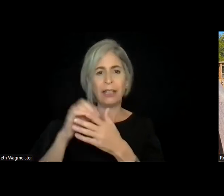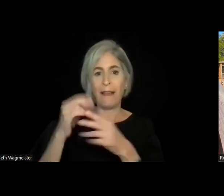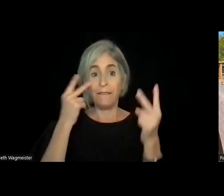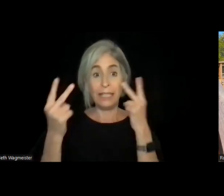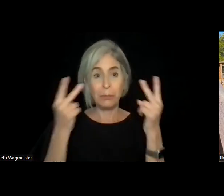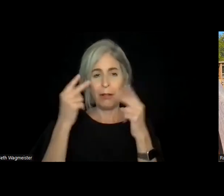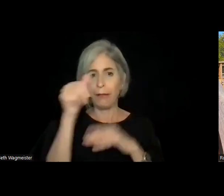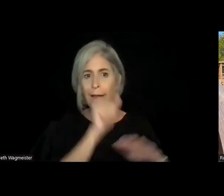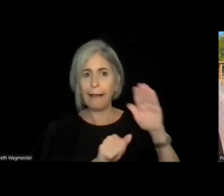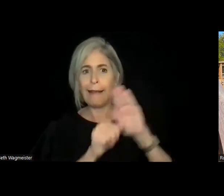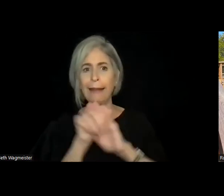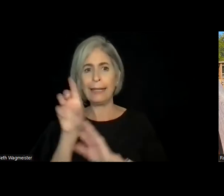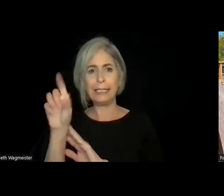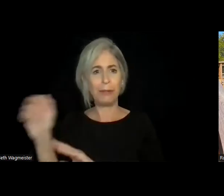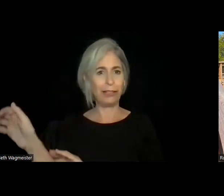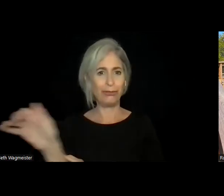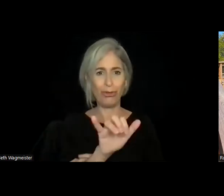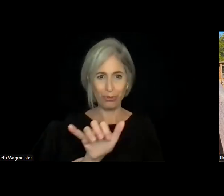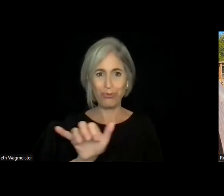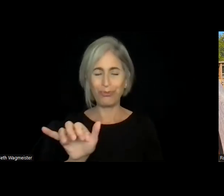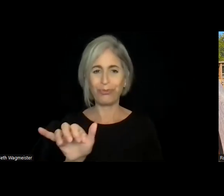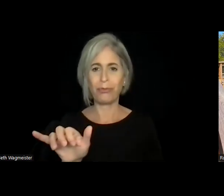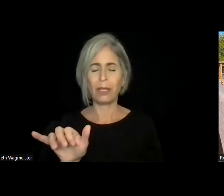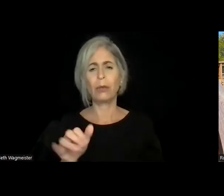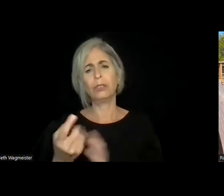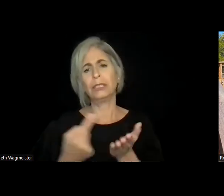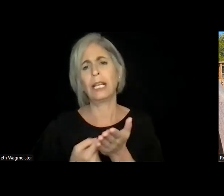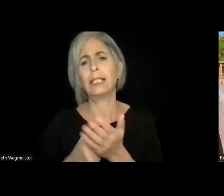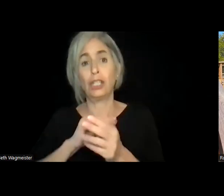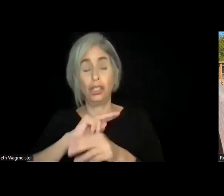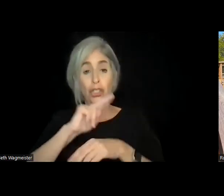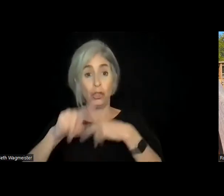talk about 14 types of impairments and combinations